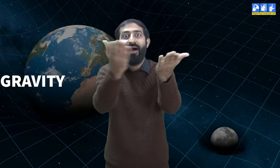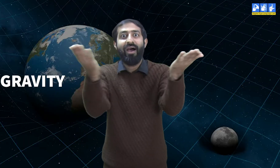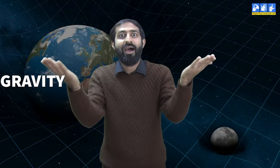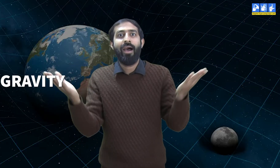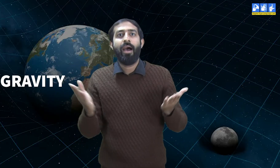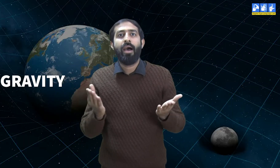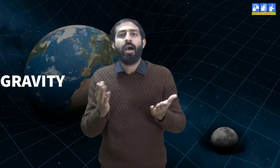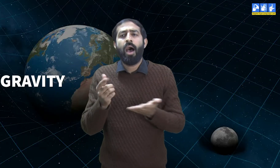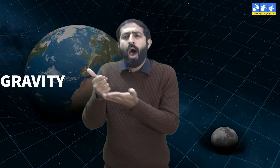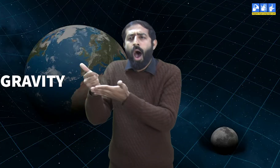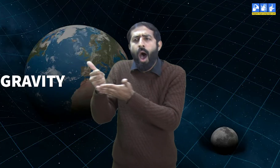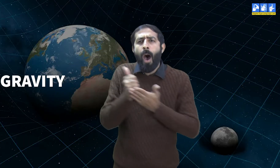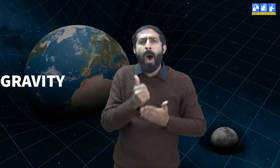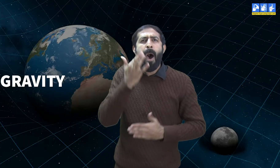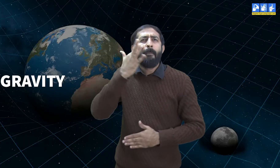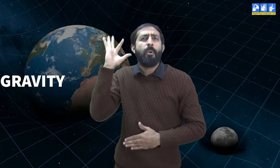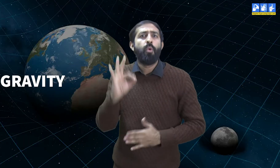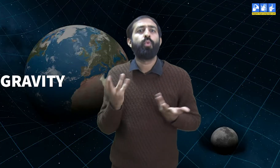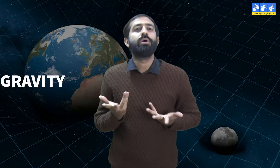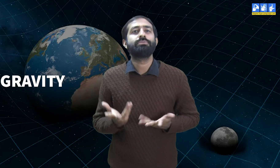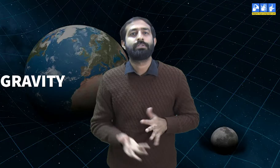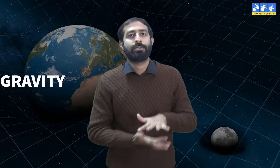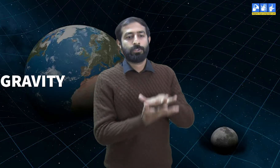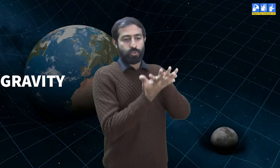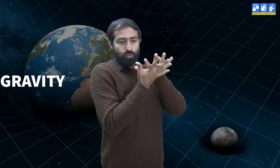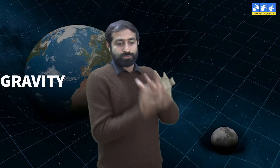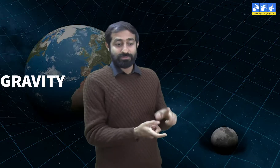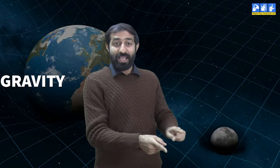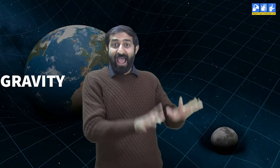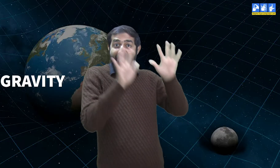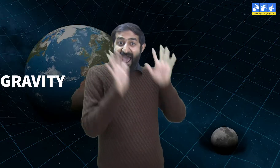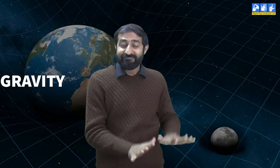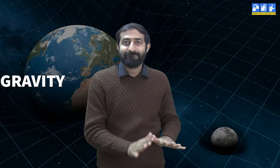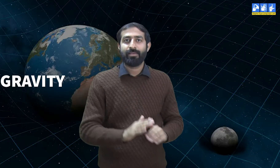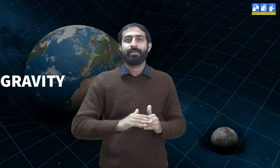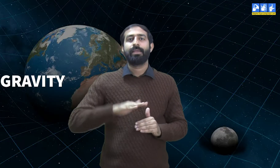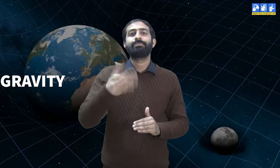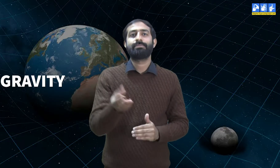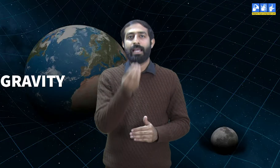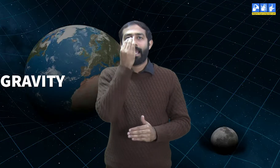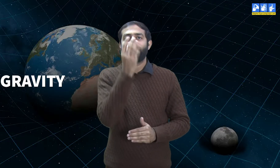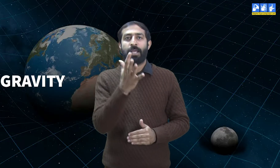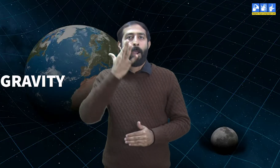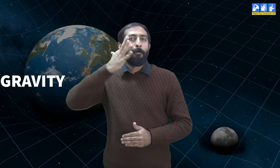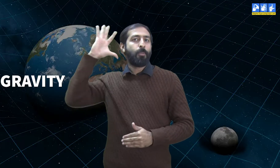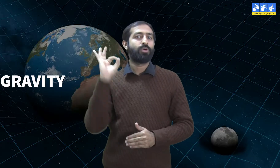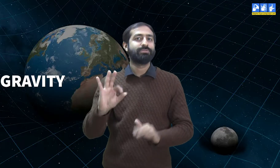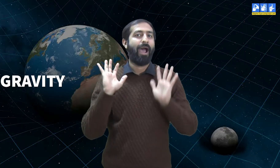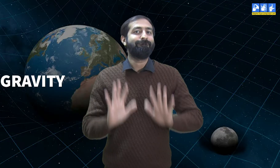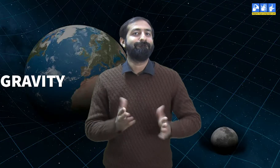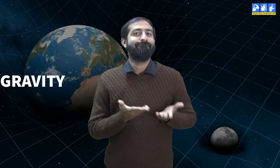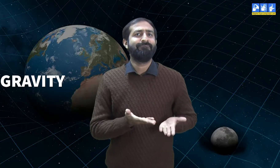Therefore, the force of gravity helps us to remain stable on the Earth.